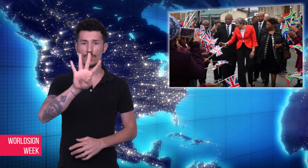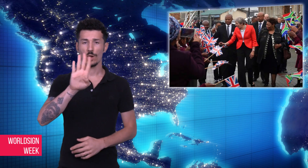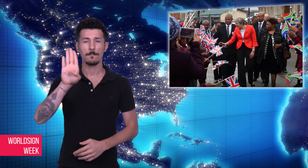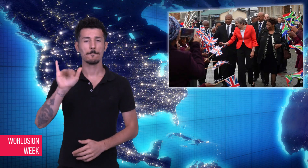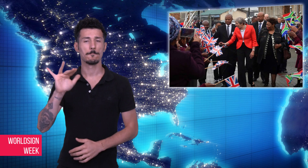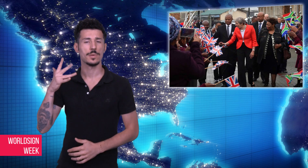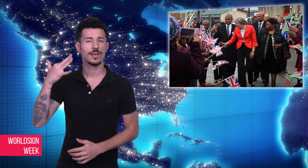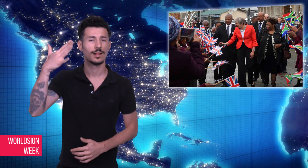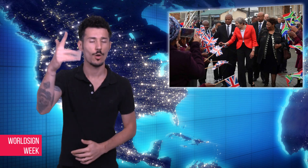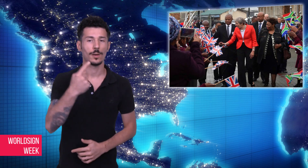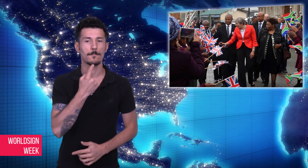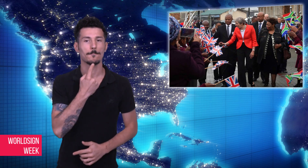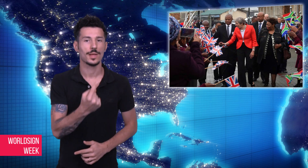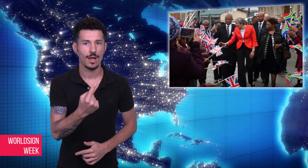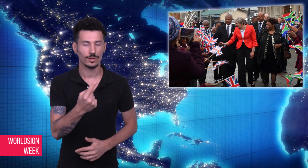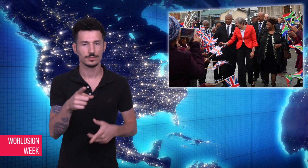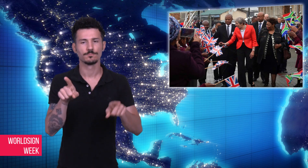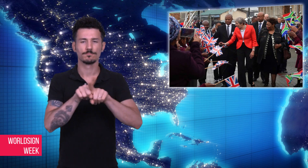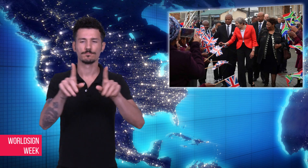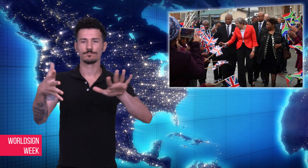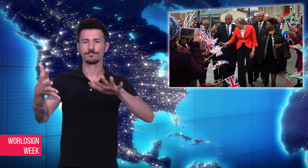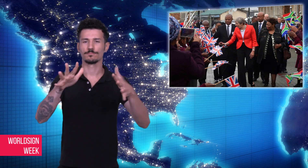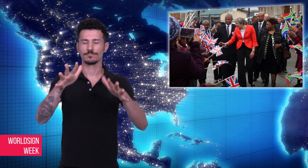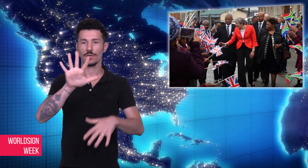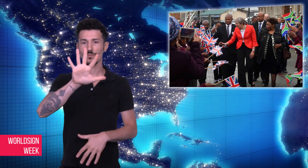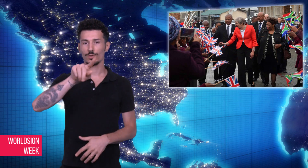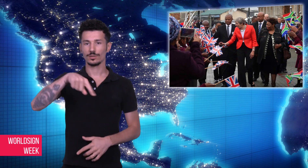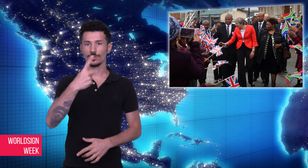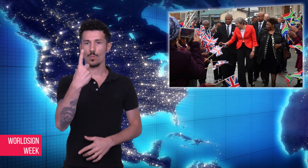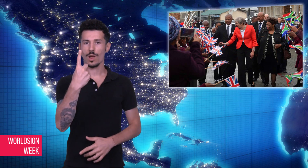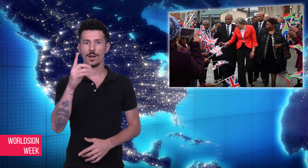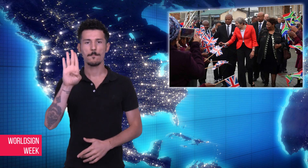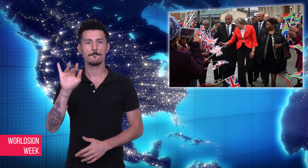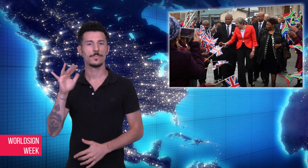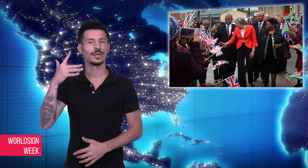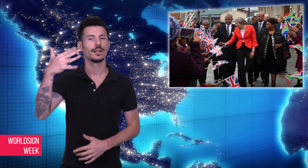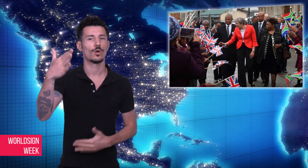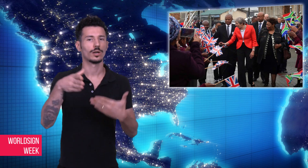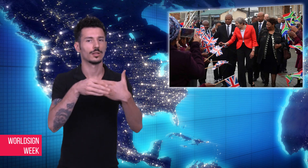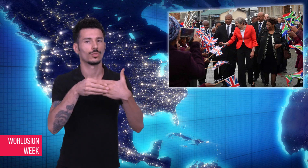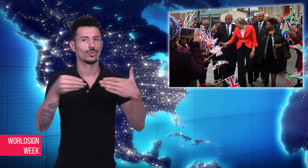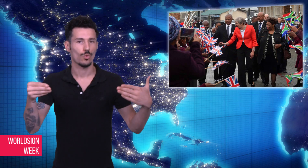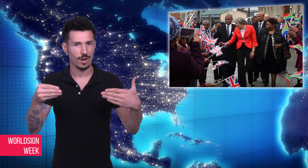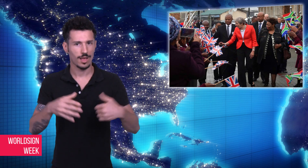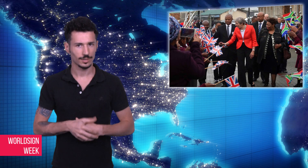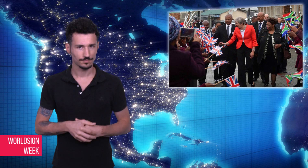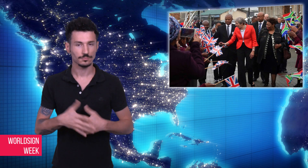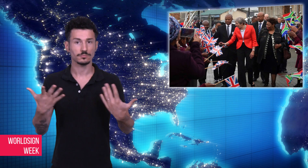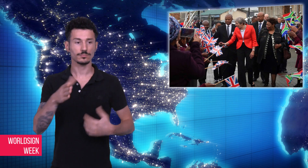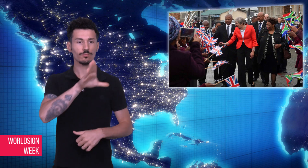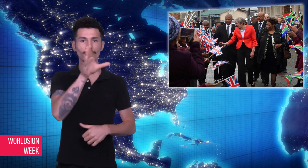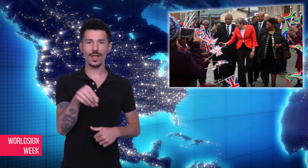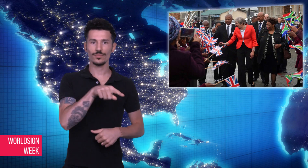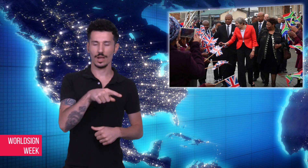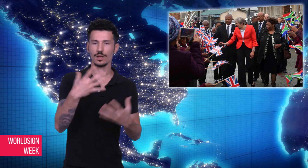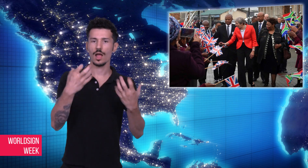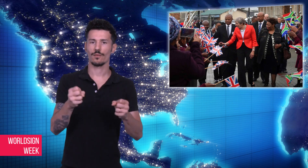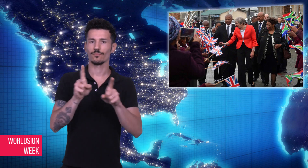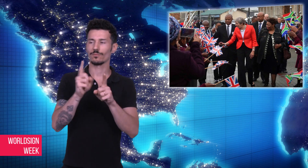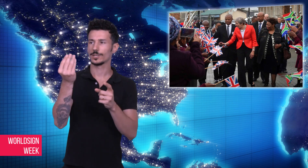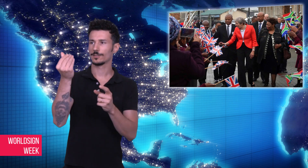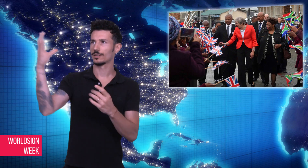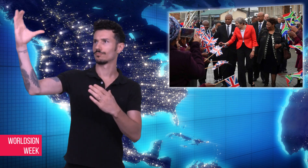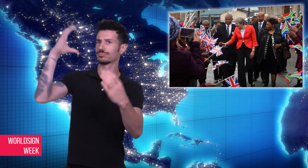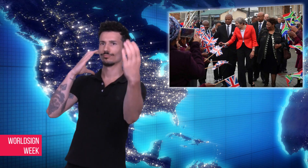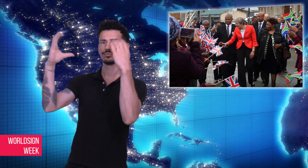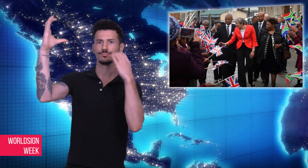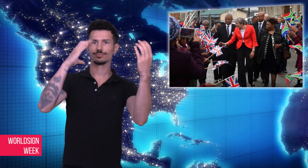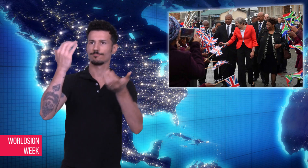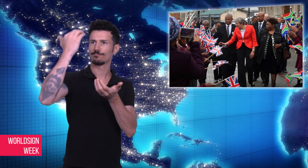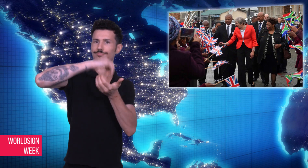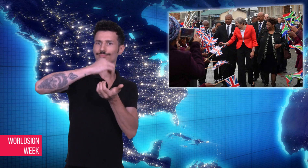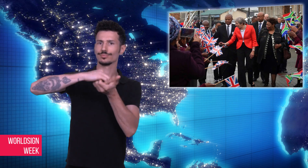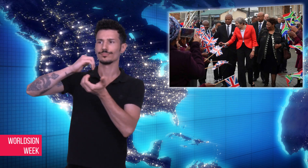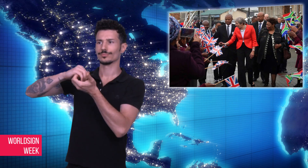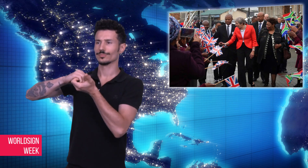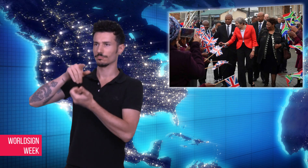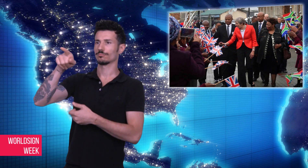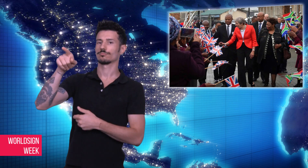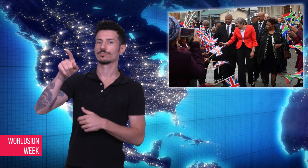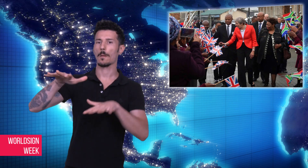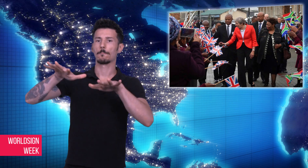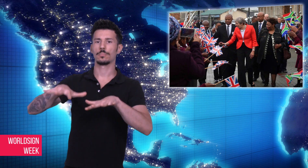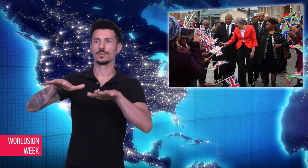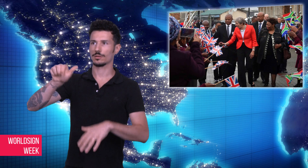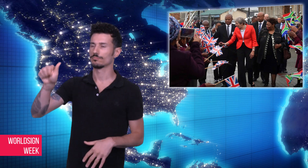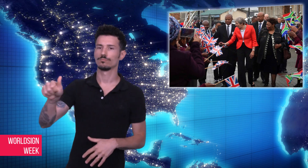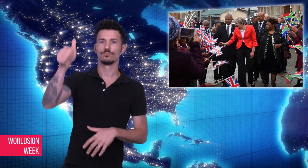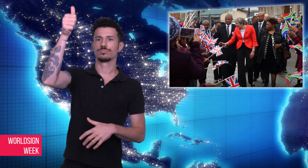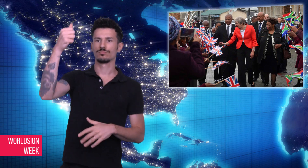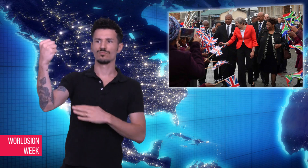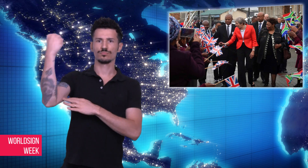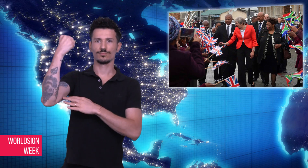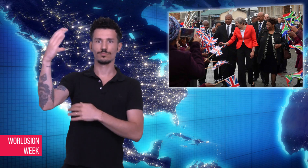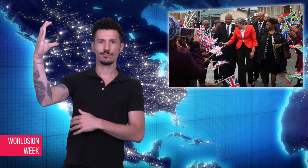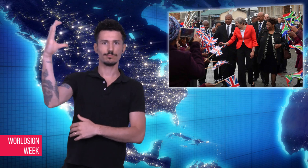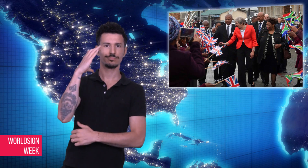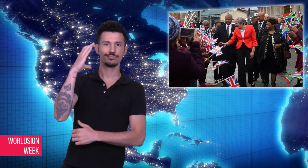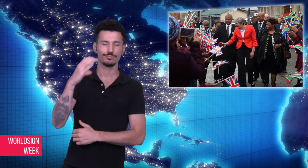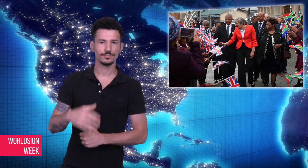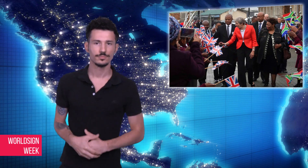the biggest investor in Africa.